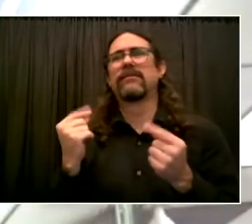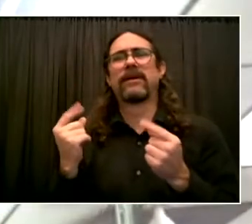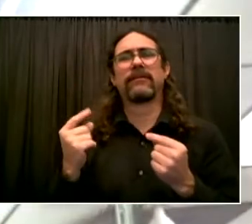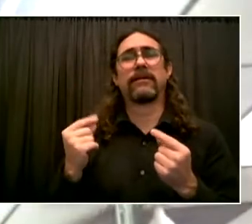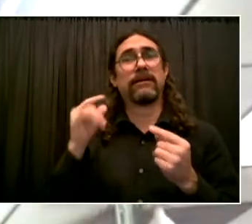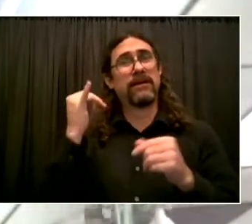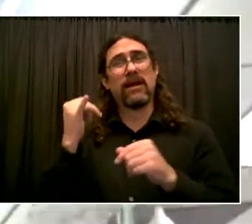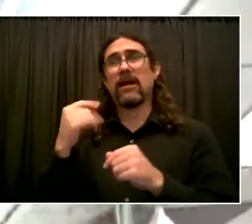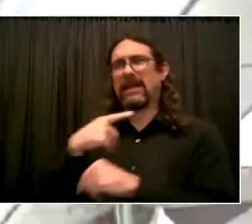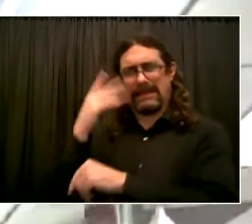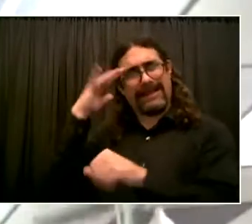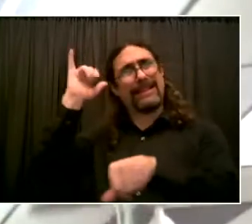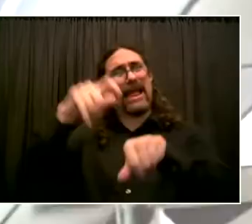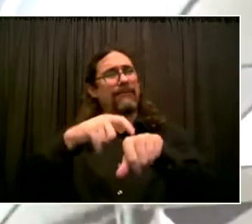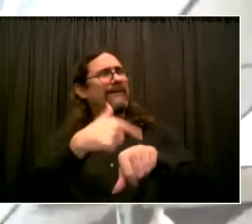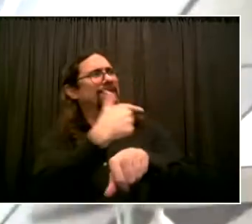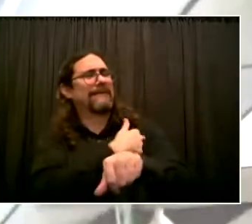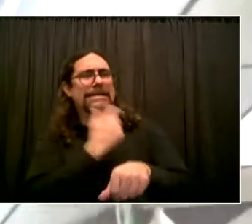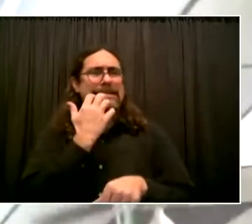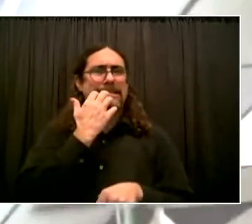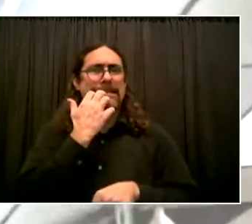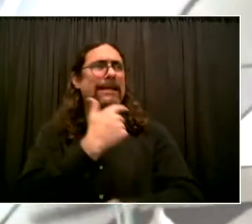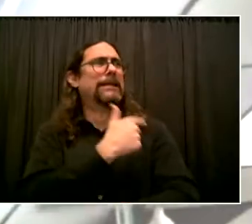DIDN'T KNOW WHAT WAS GOING ON BUT NOW KNOWING THAT